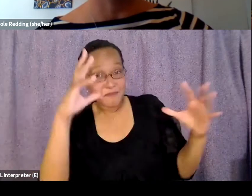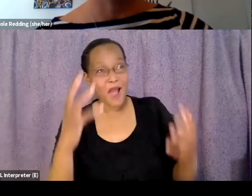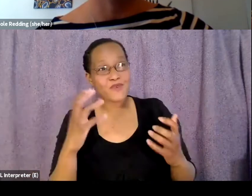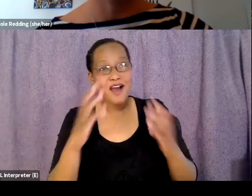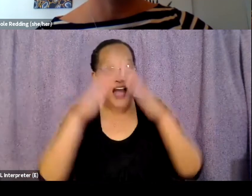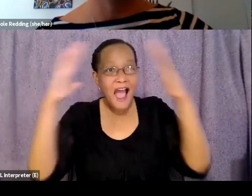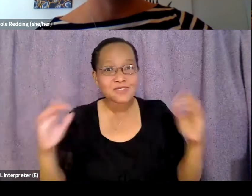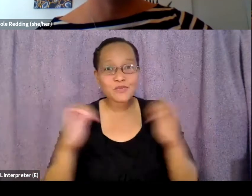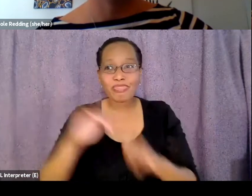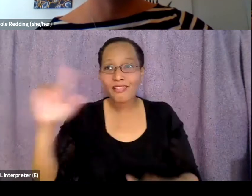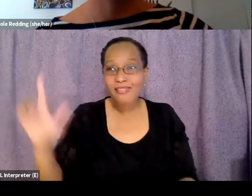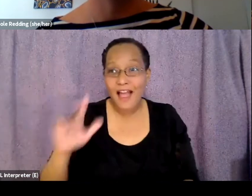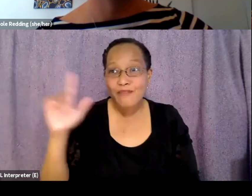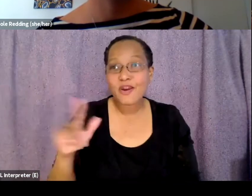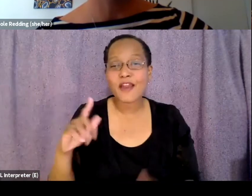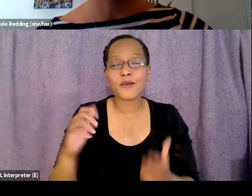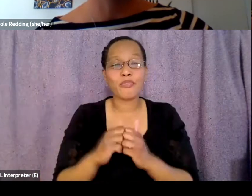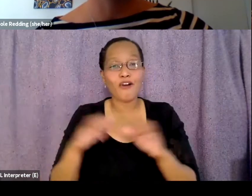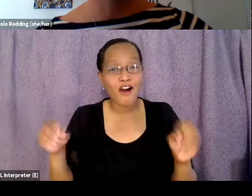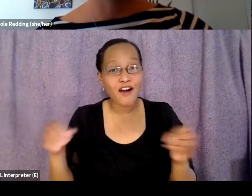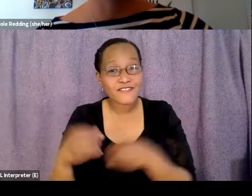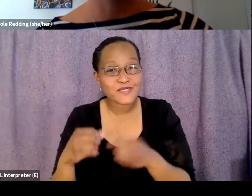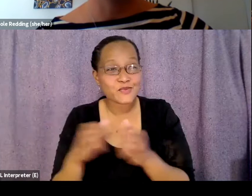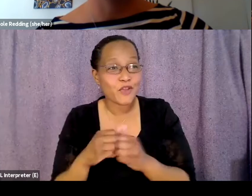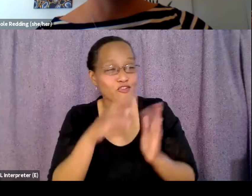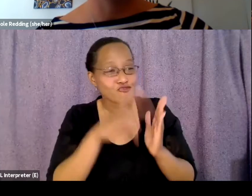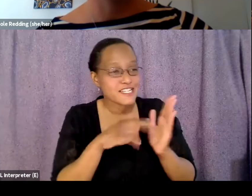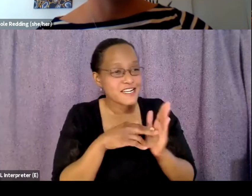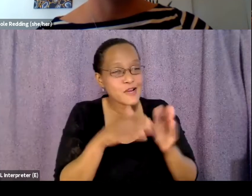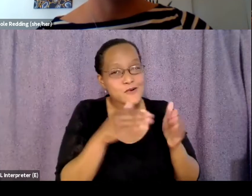Keah Brown: office and a reading nook I want all those things, and I think if I wasn't